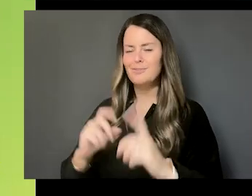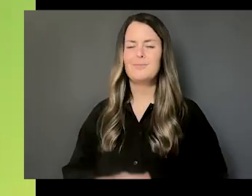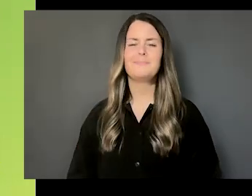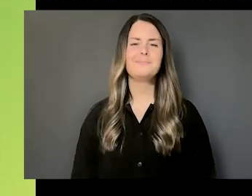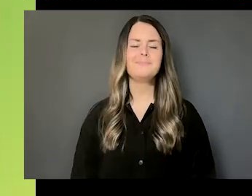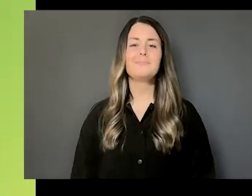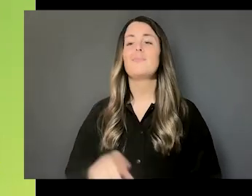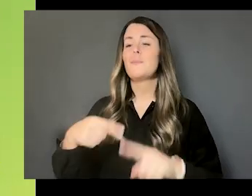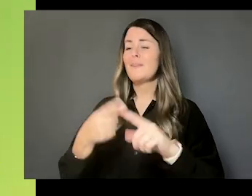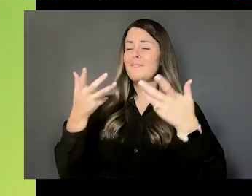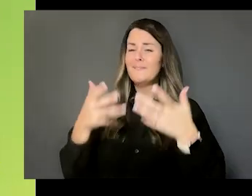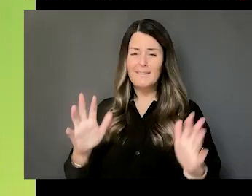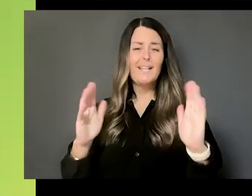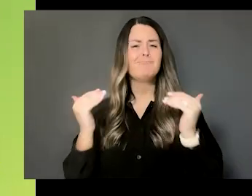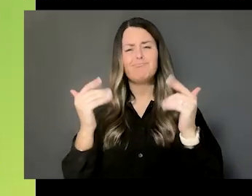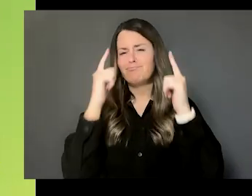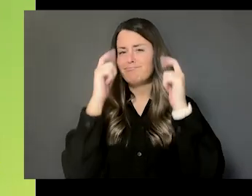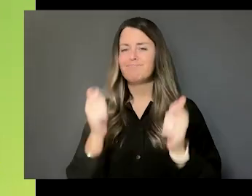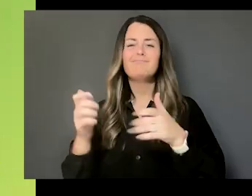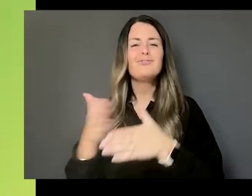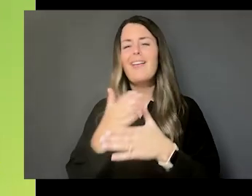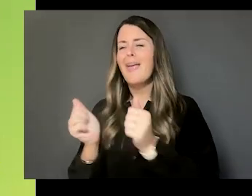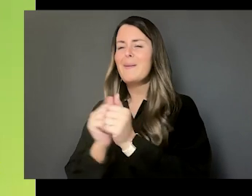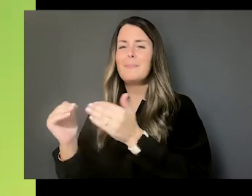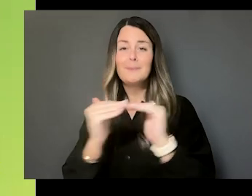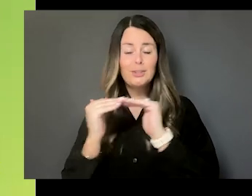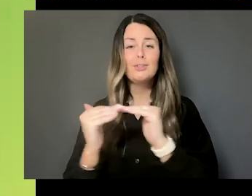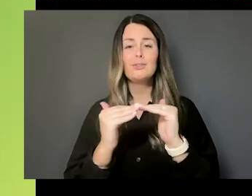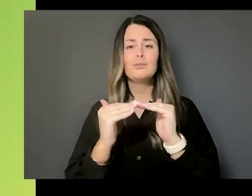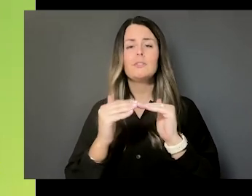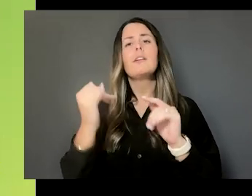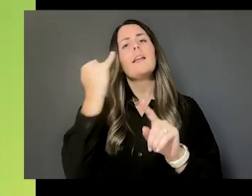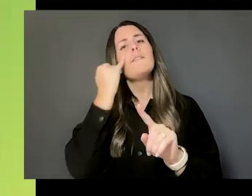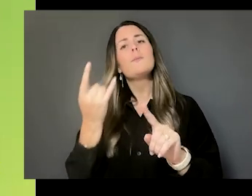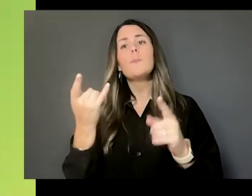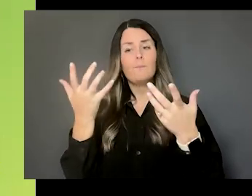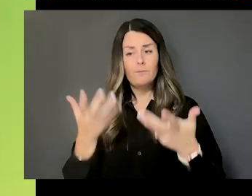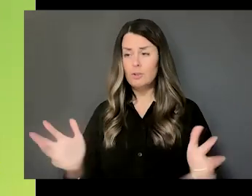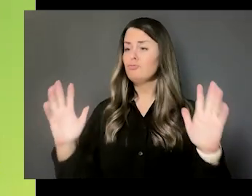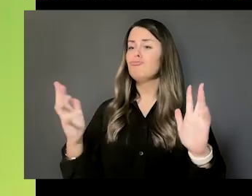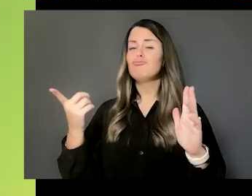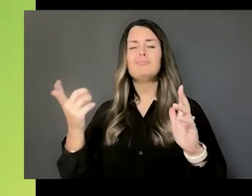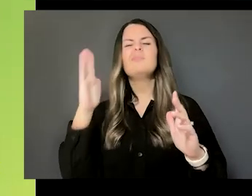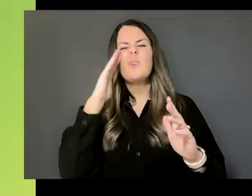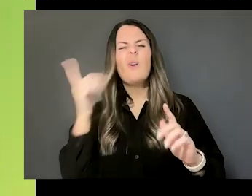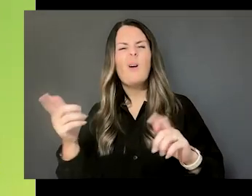And even though this session is recorded, we want to hear from you. So please reach out to us through the IM Certified blog, our support channels,